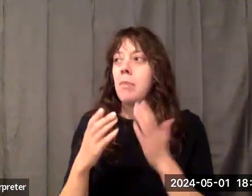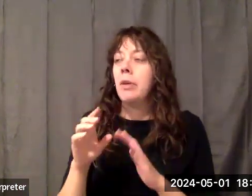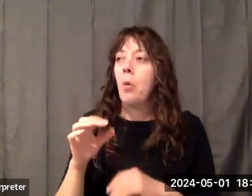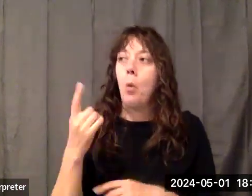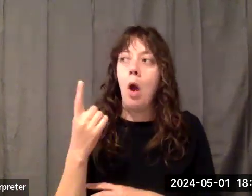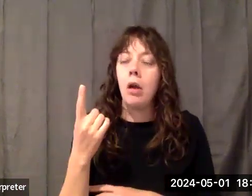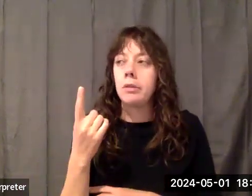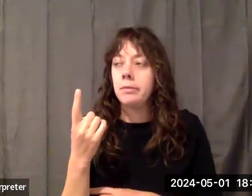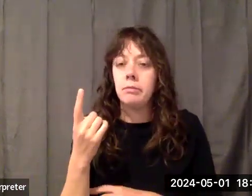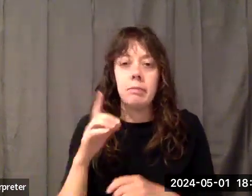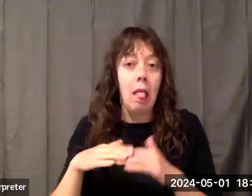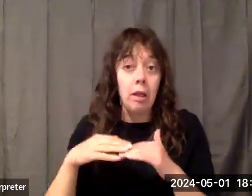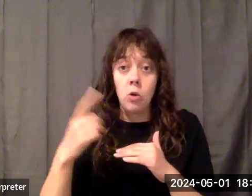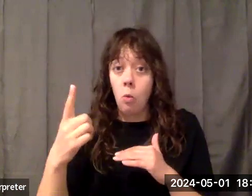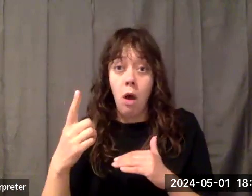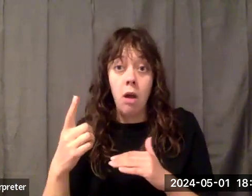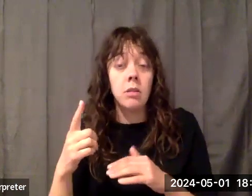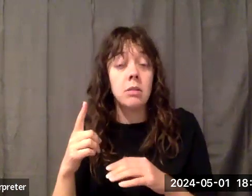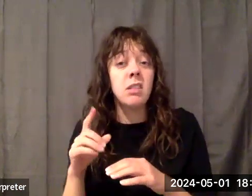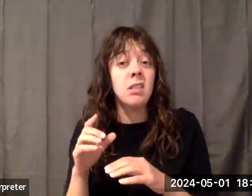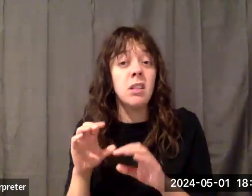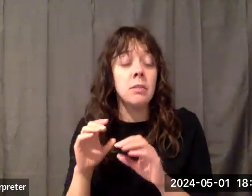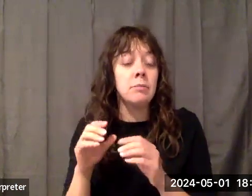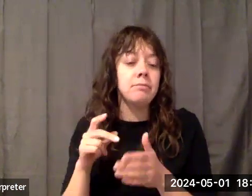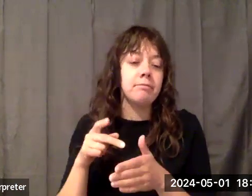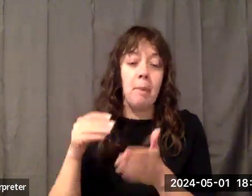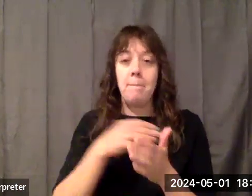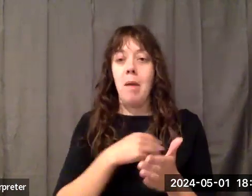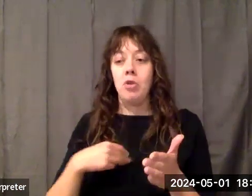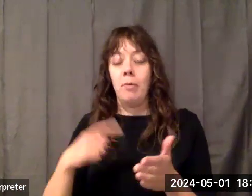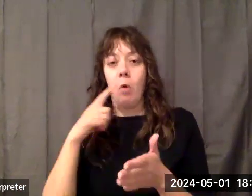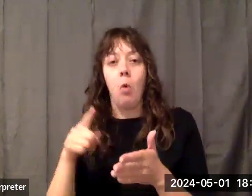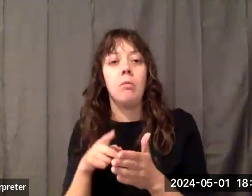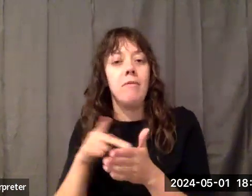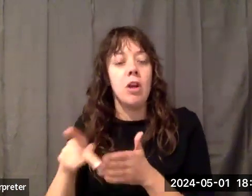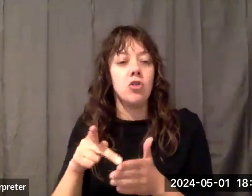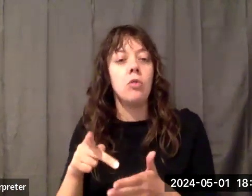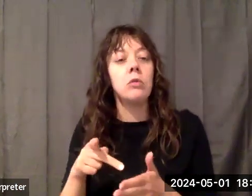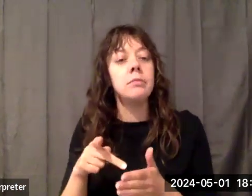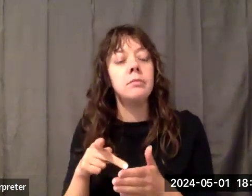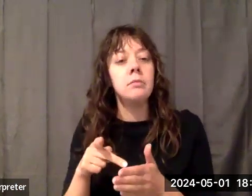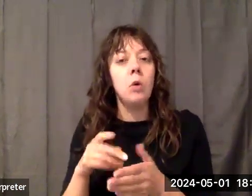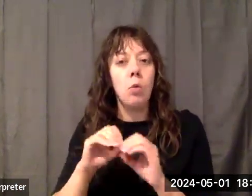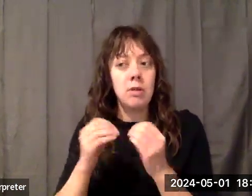membership fee per year while the clinician is practicing as an associate.